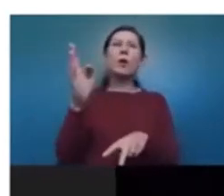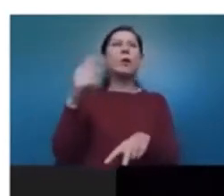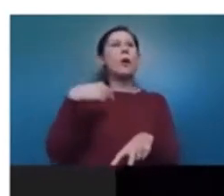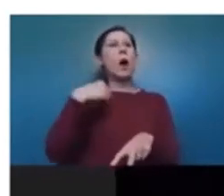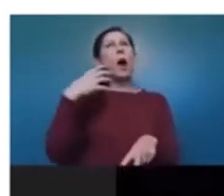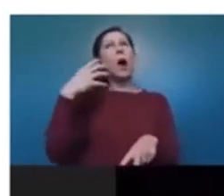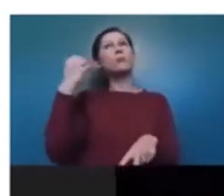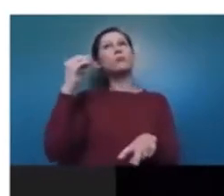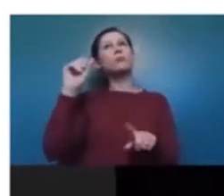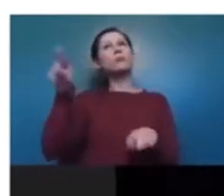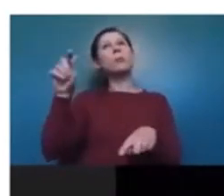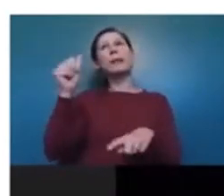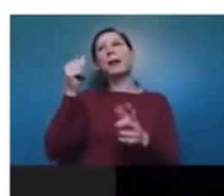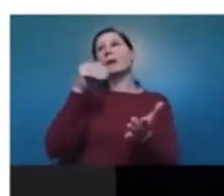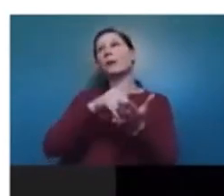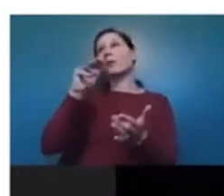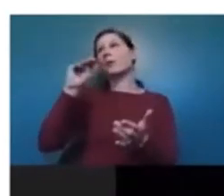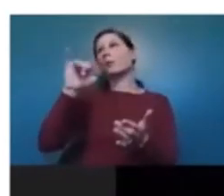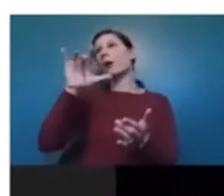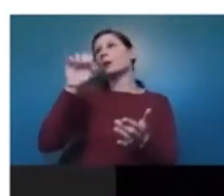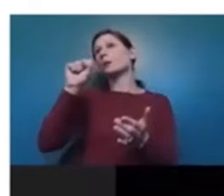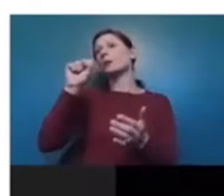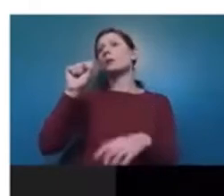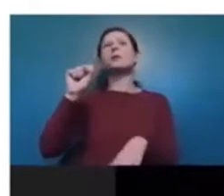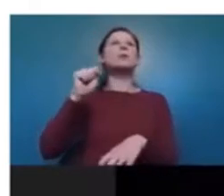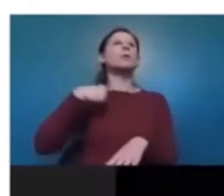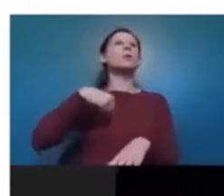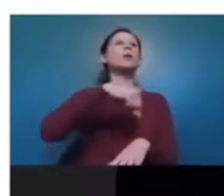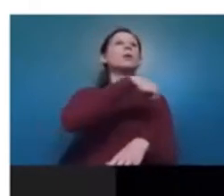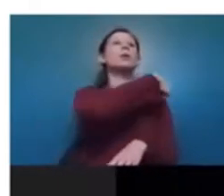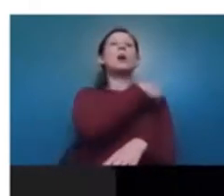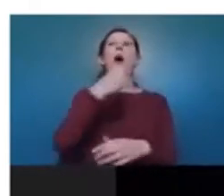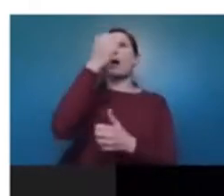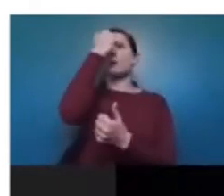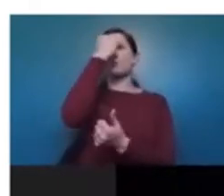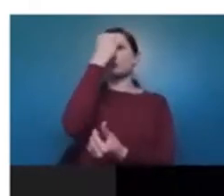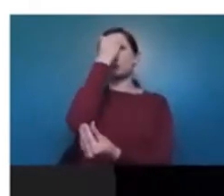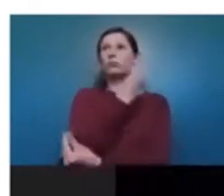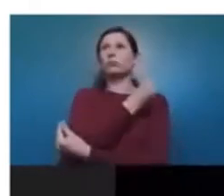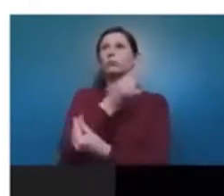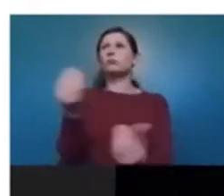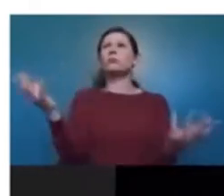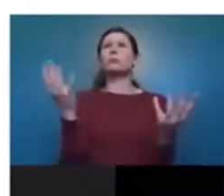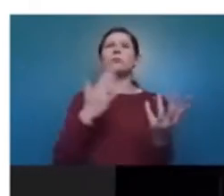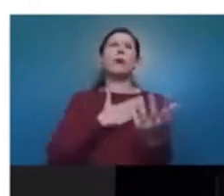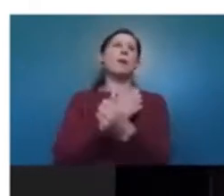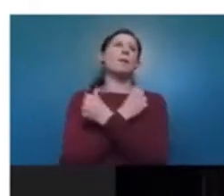If I go 10,000 miles if I profess to you my love